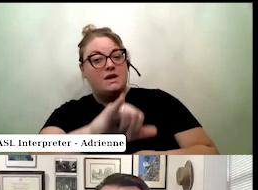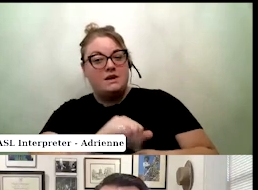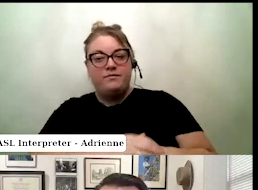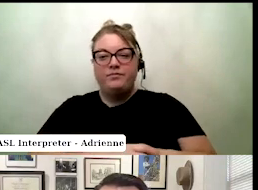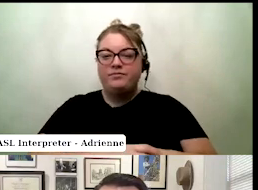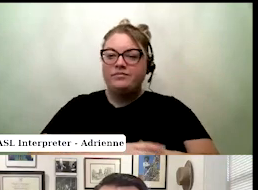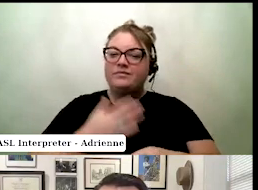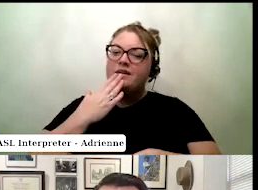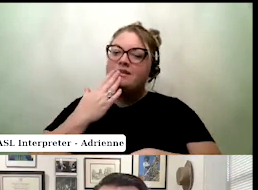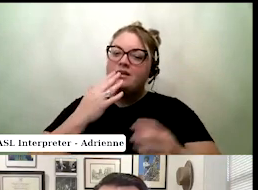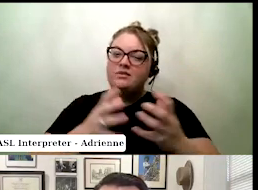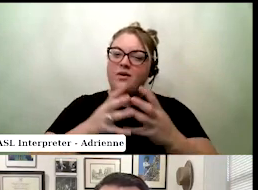Thanks so much, Jason.